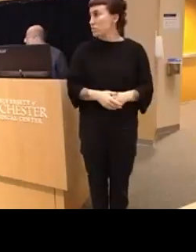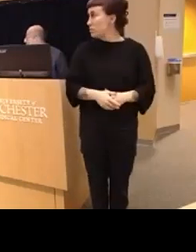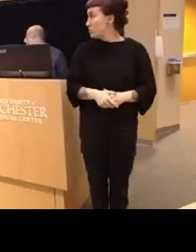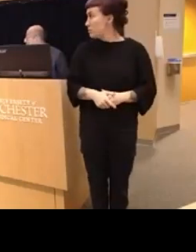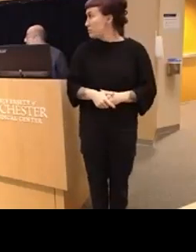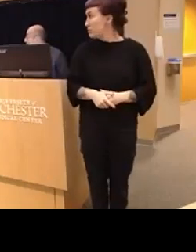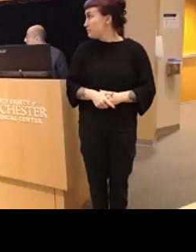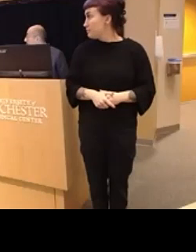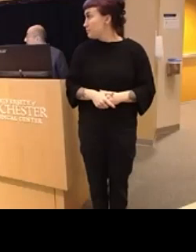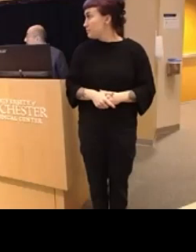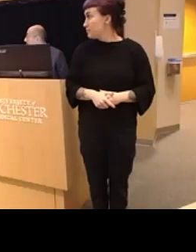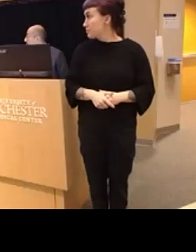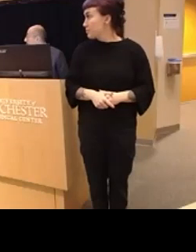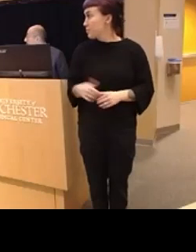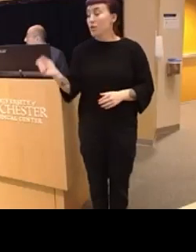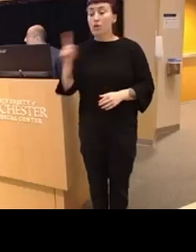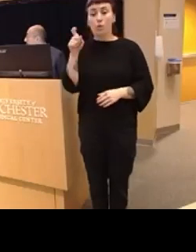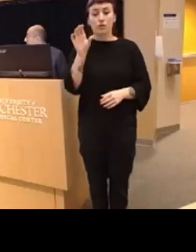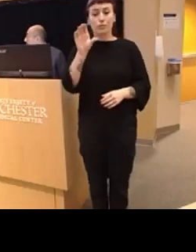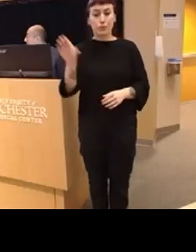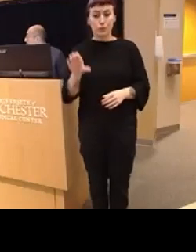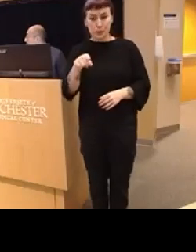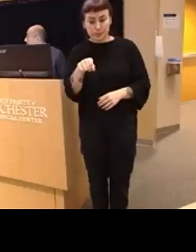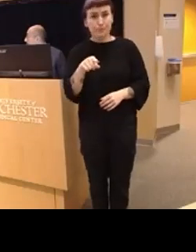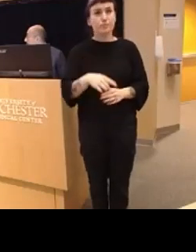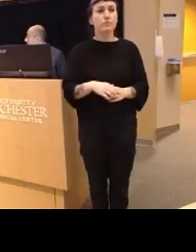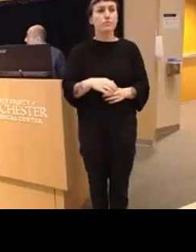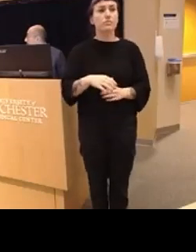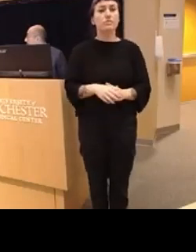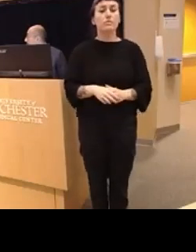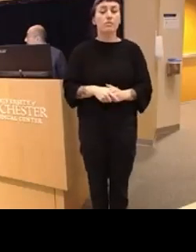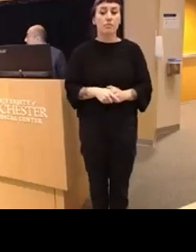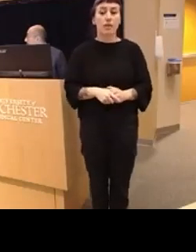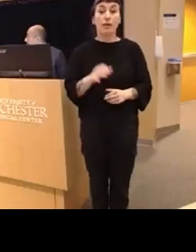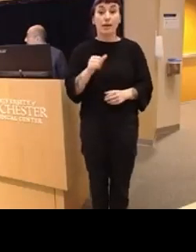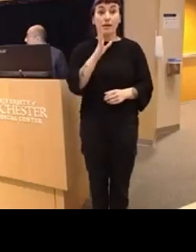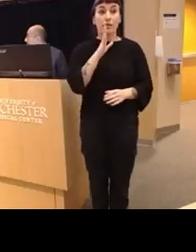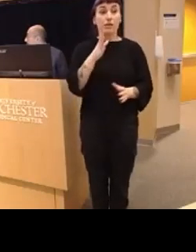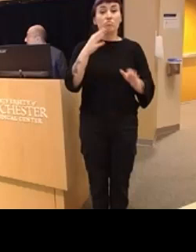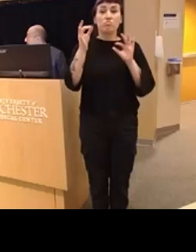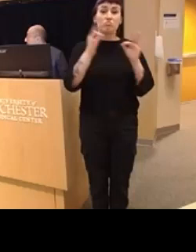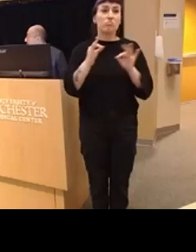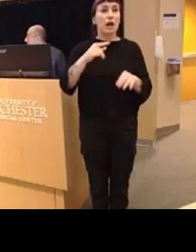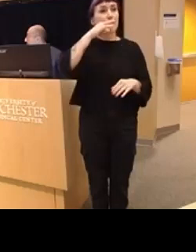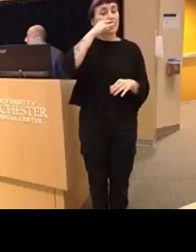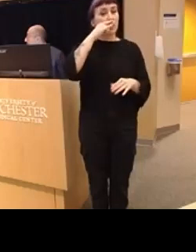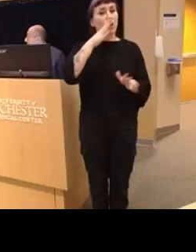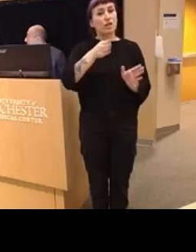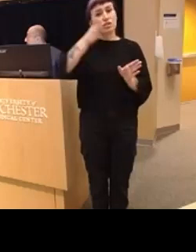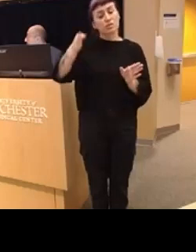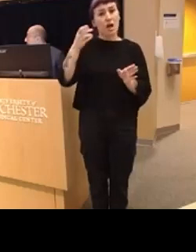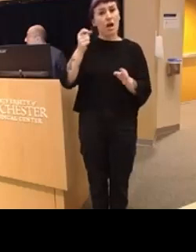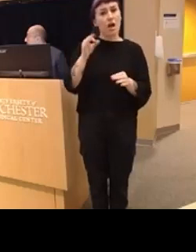question from the Q&A from the zoom uh can you talk about maybe pediatric side of multimodal